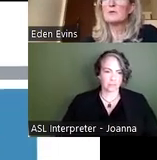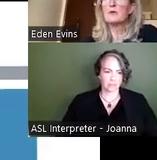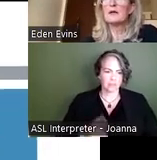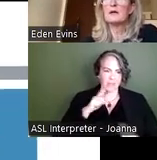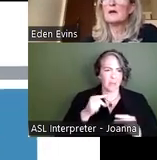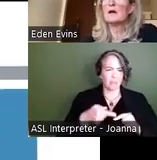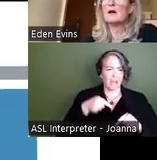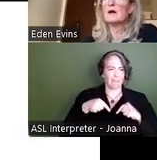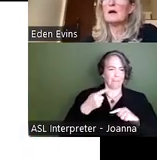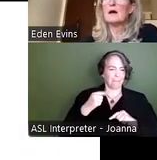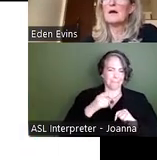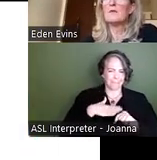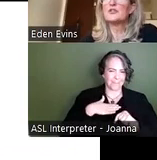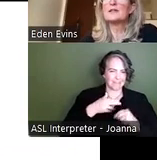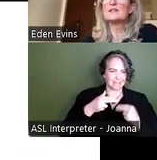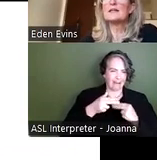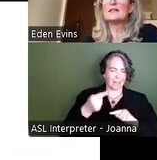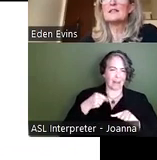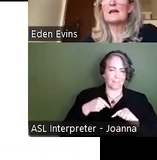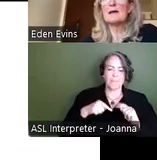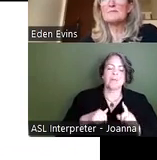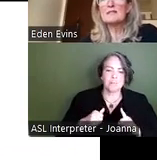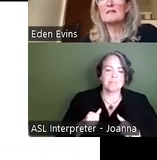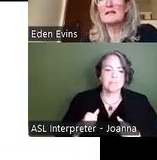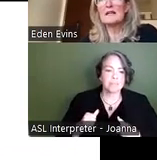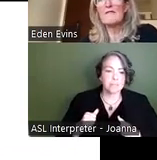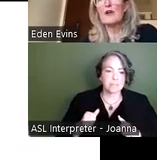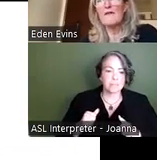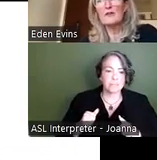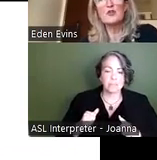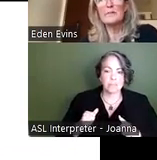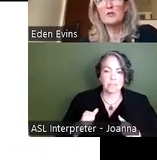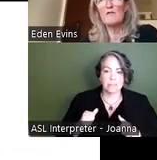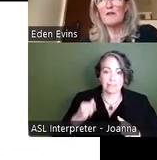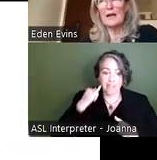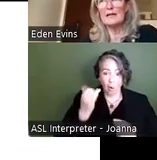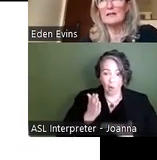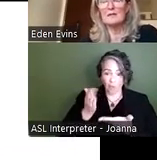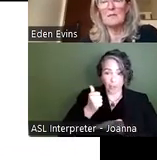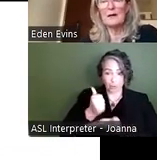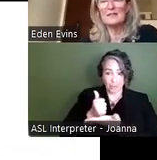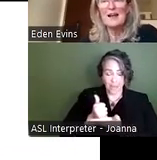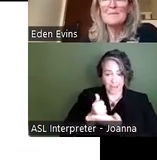real quick, what you can see is that basically if we offer treatments over 18 months,